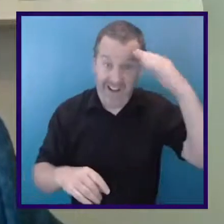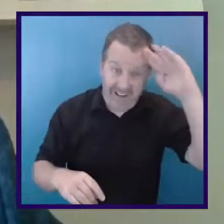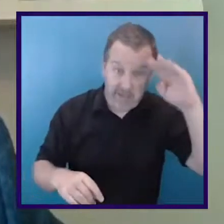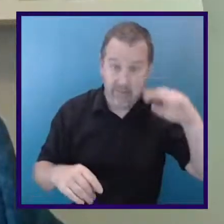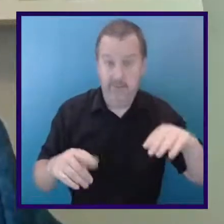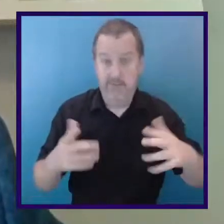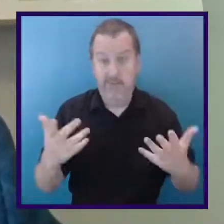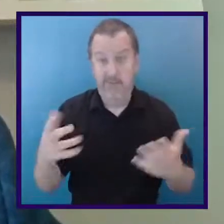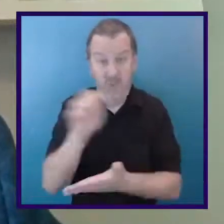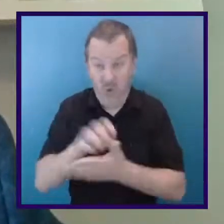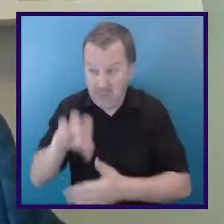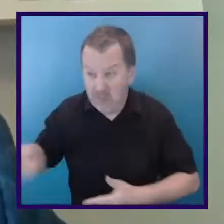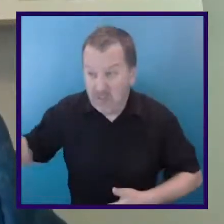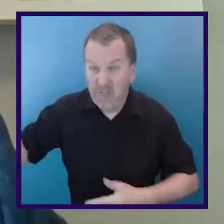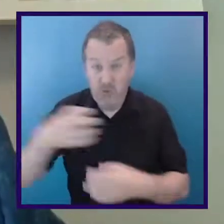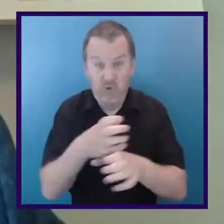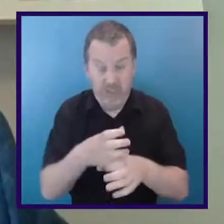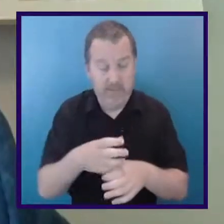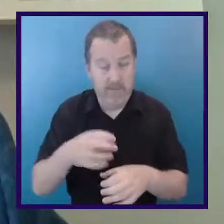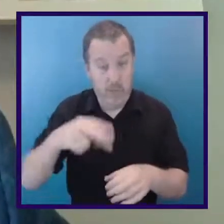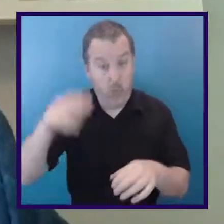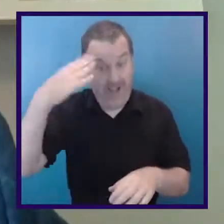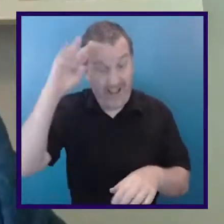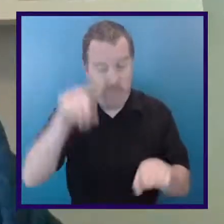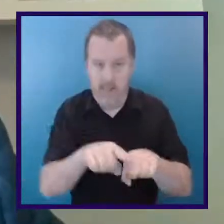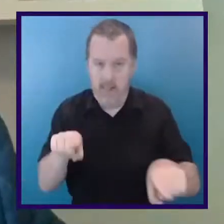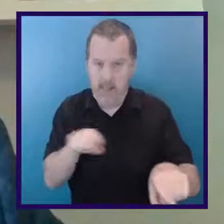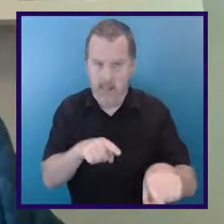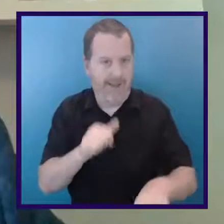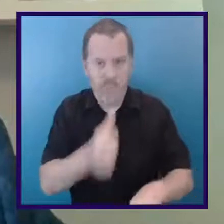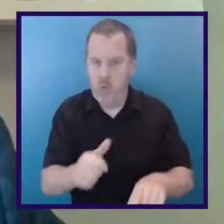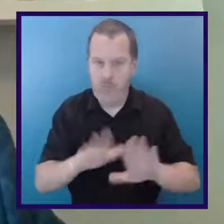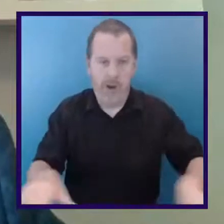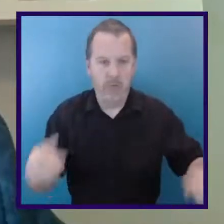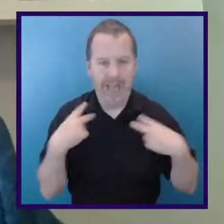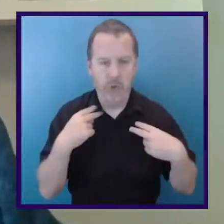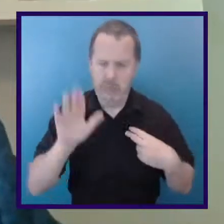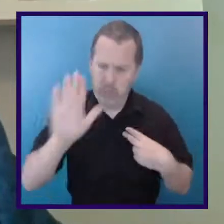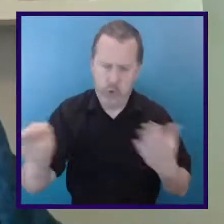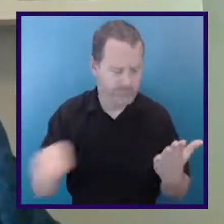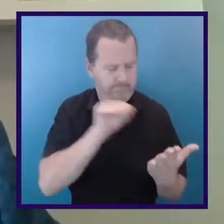rest of the UK, Ireland, and indeed the landmass of Europe, in that we don't have primary languages,